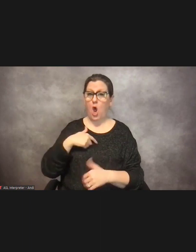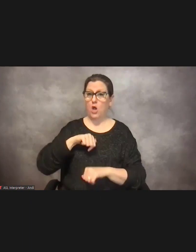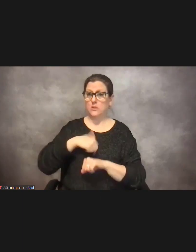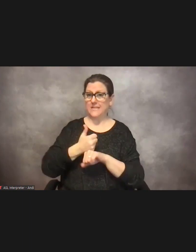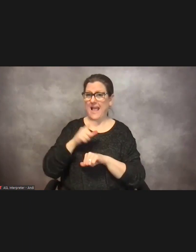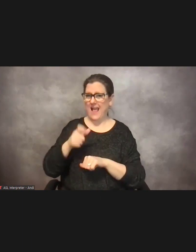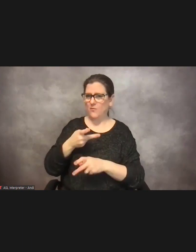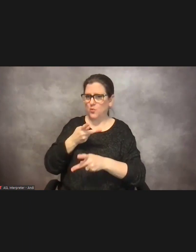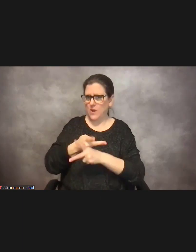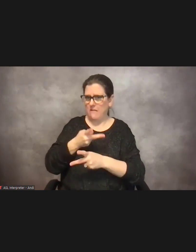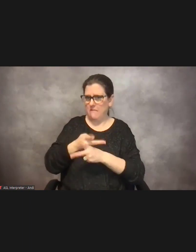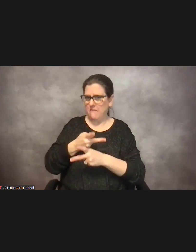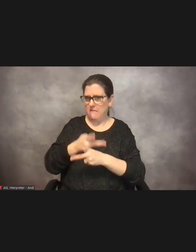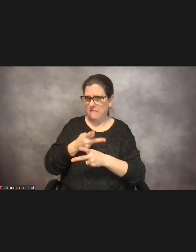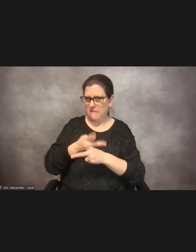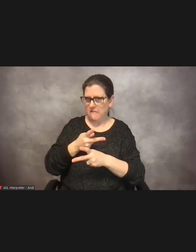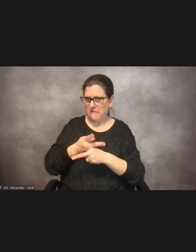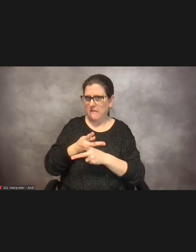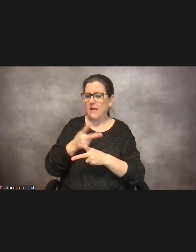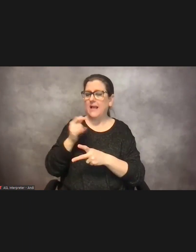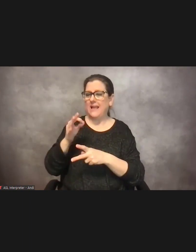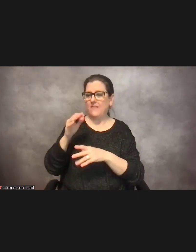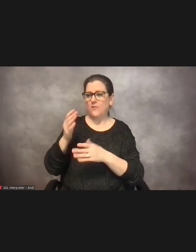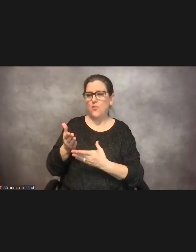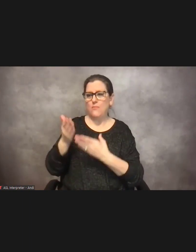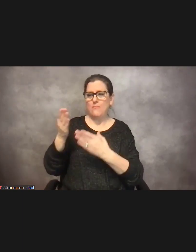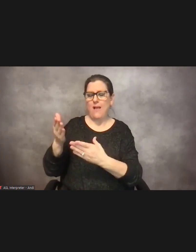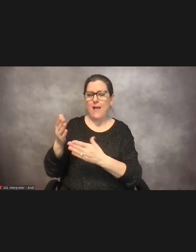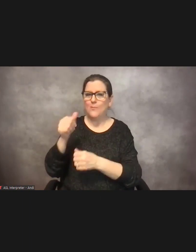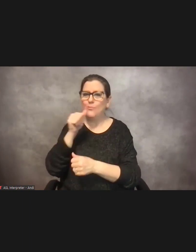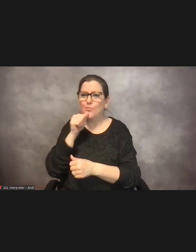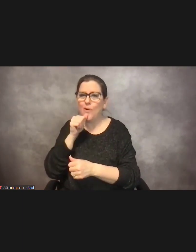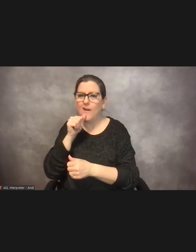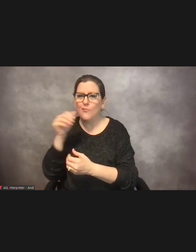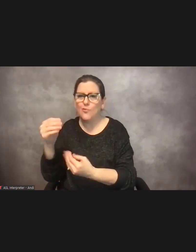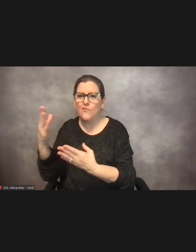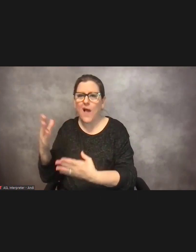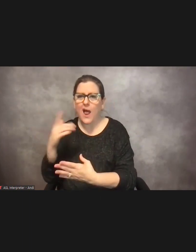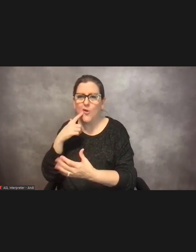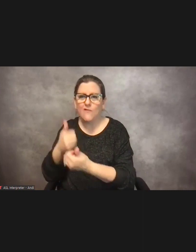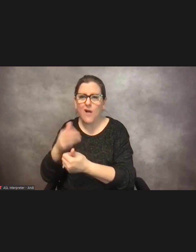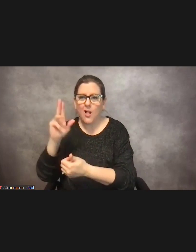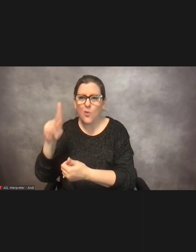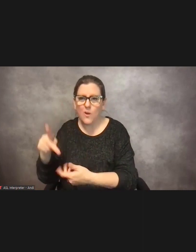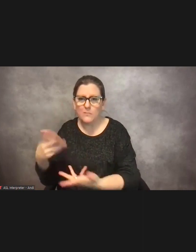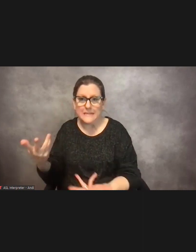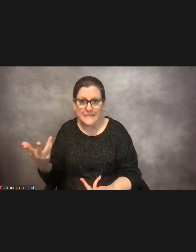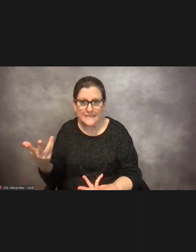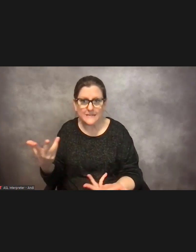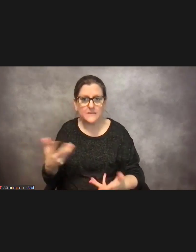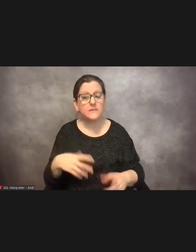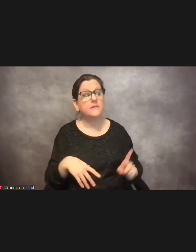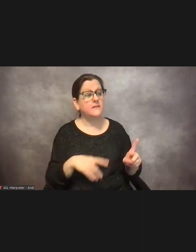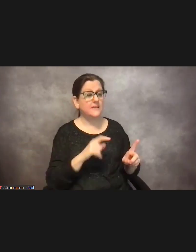In our educational setting, we have to be careful when we recommend a private setting for follow-up. Terry?